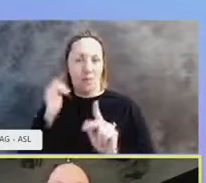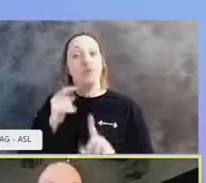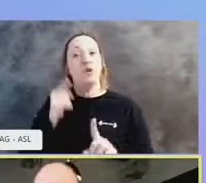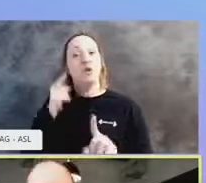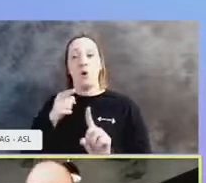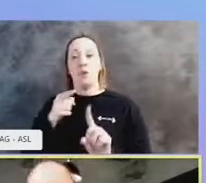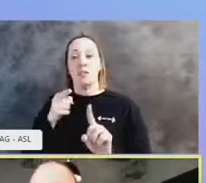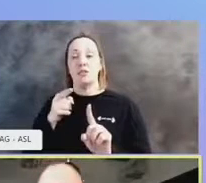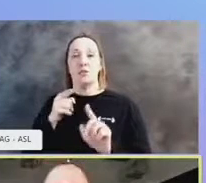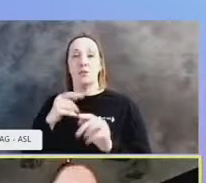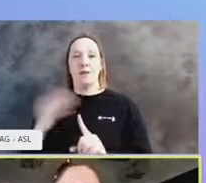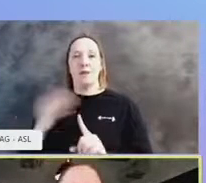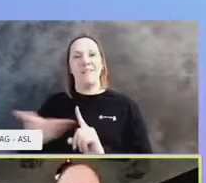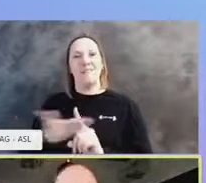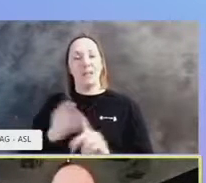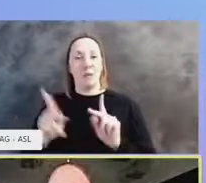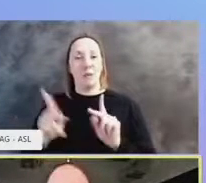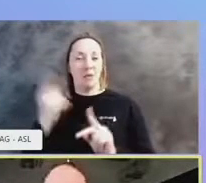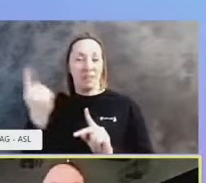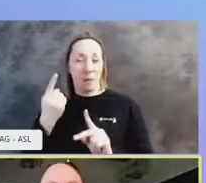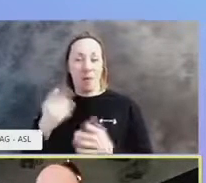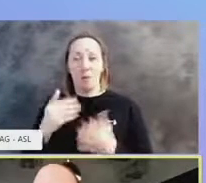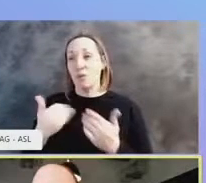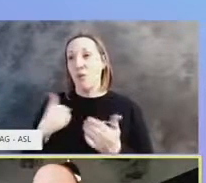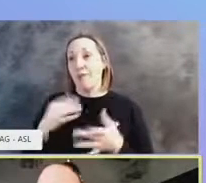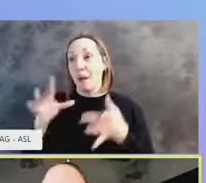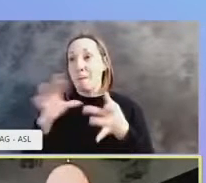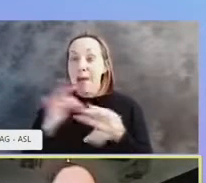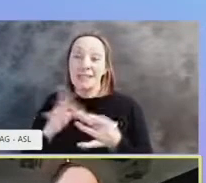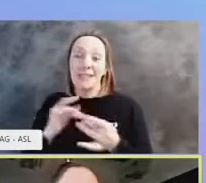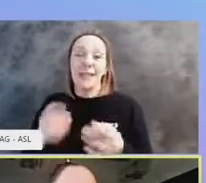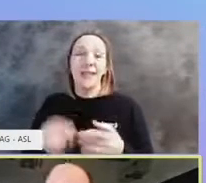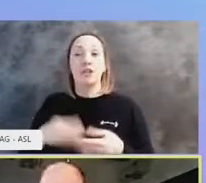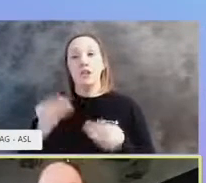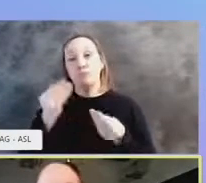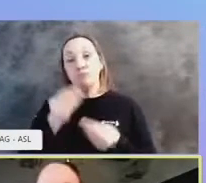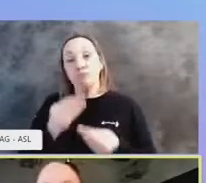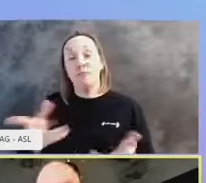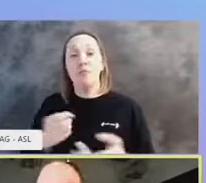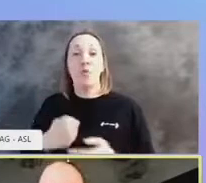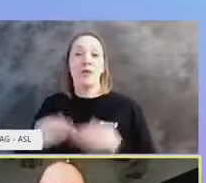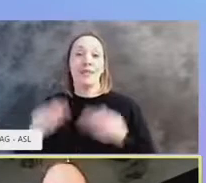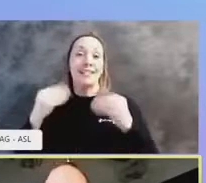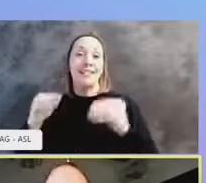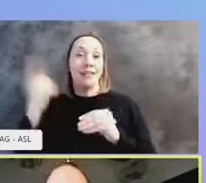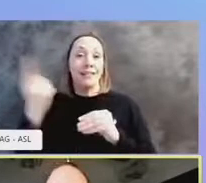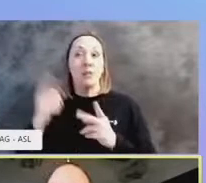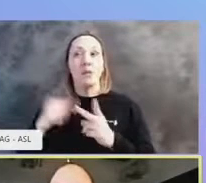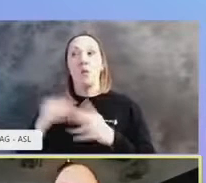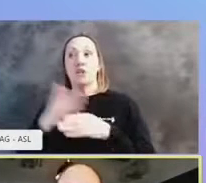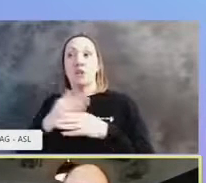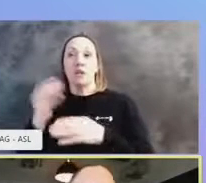result of that. The more connected you're going to be with those people. If your goal is to convince people about something, whether message you're carrying a or